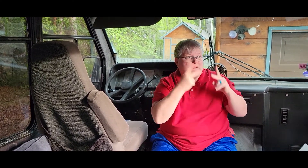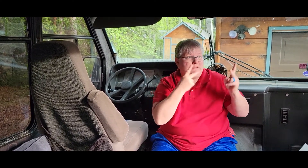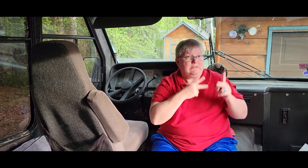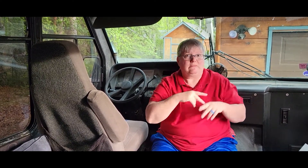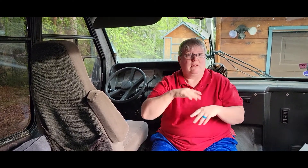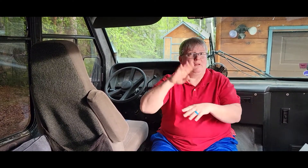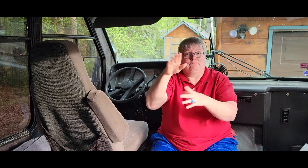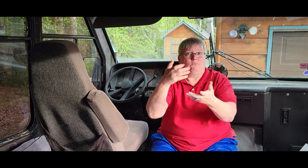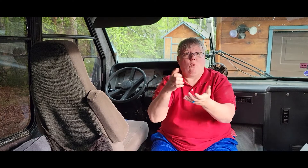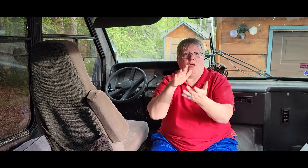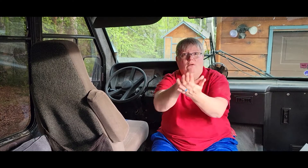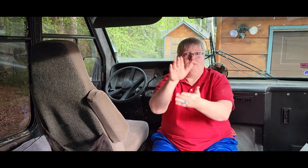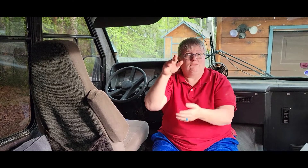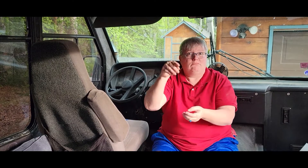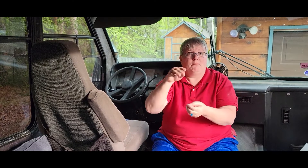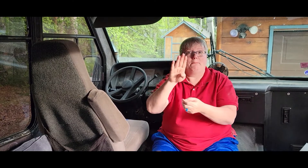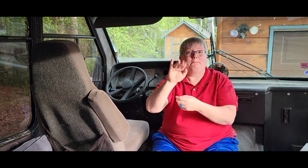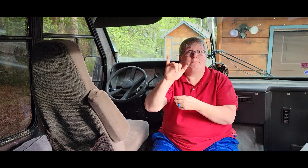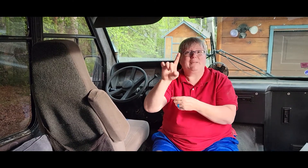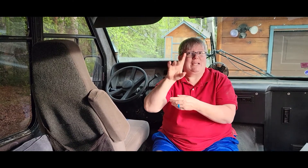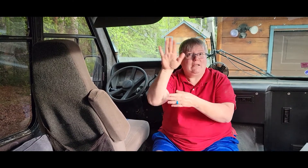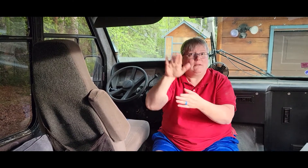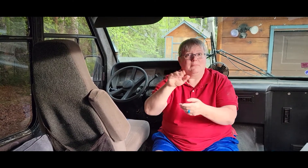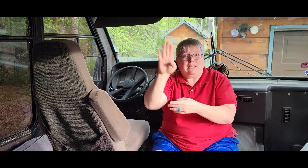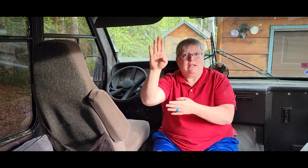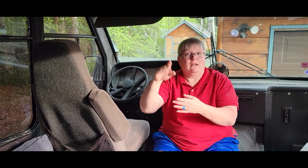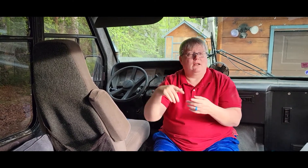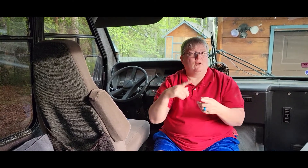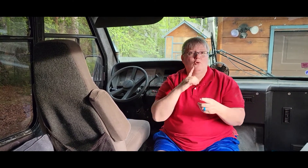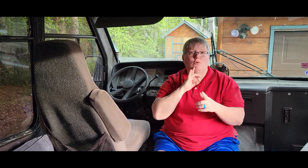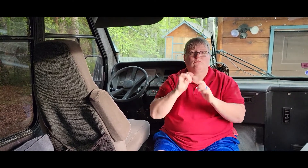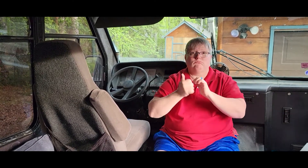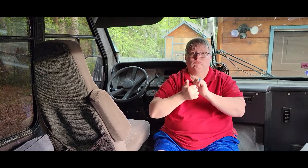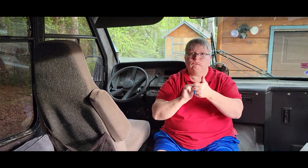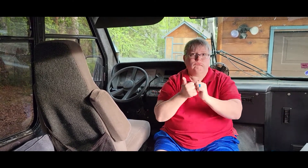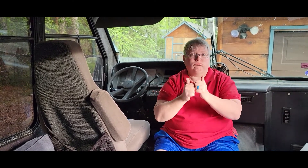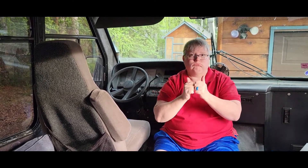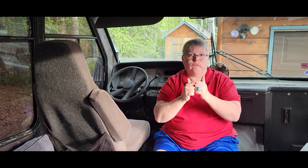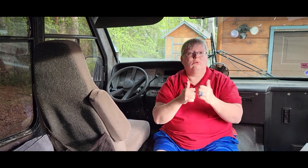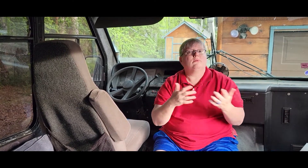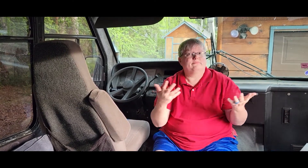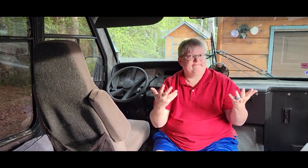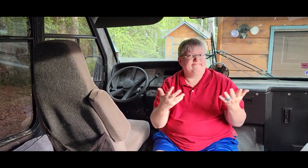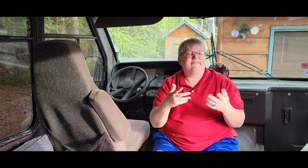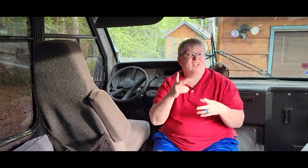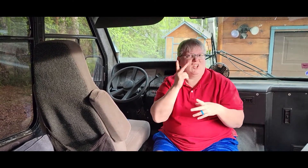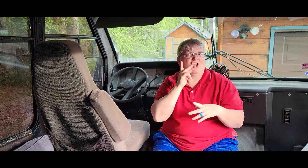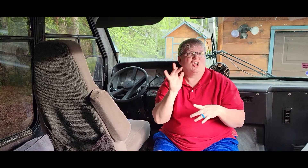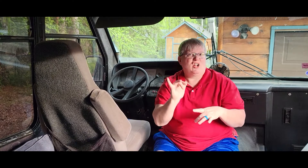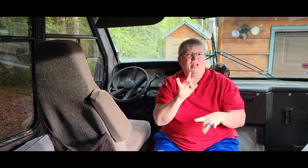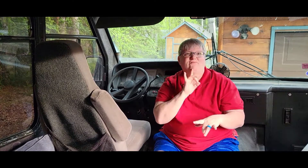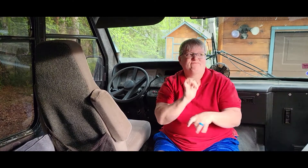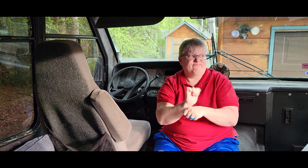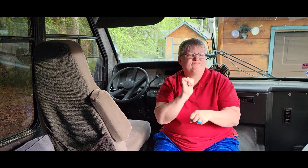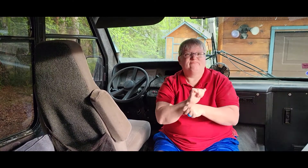see it and they immediately wanted to put their bid in. And very competitive! So yeah, it looks like